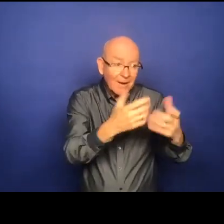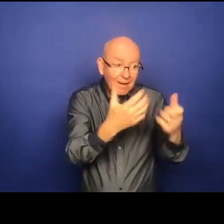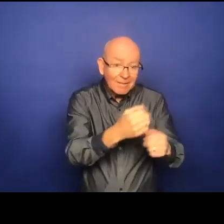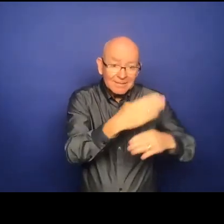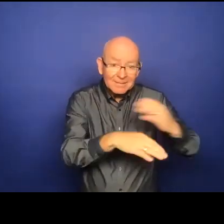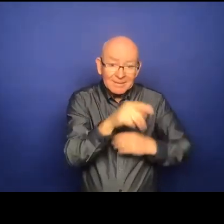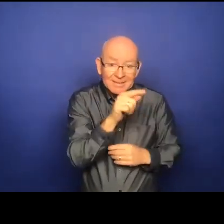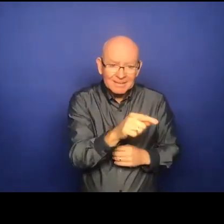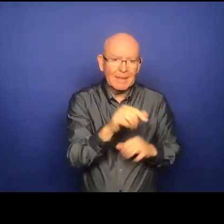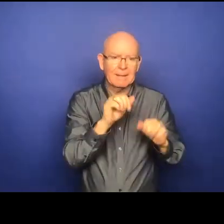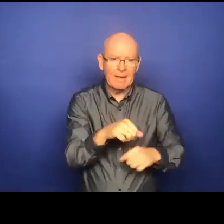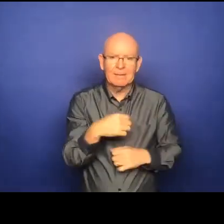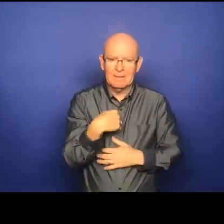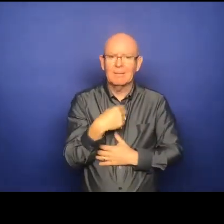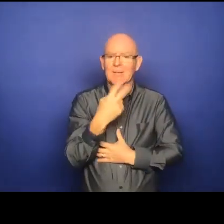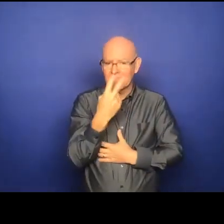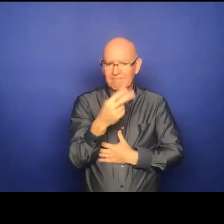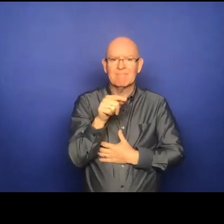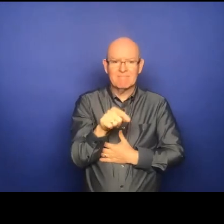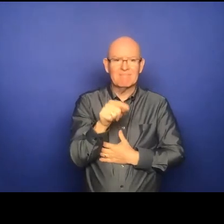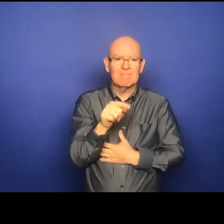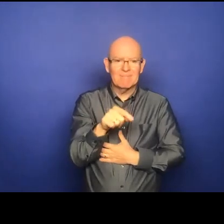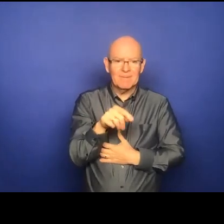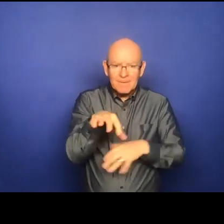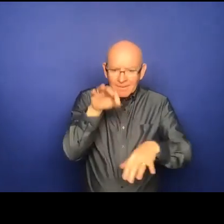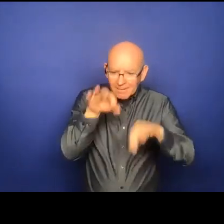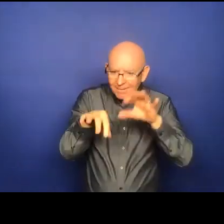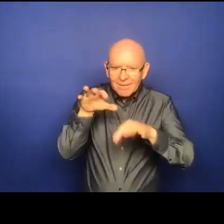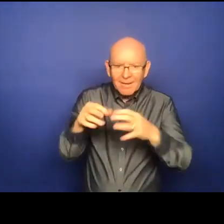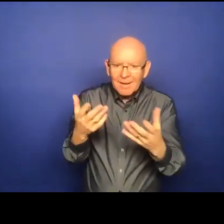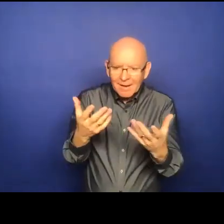persons with disabilities, so we can start